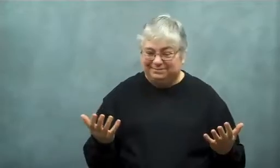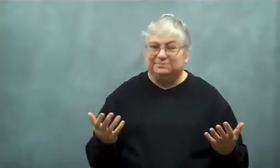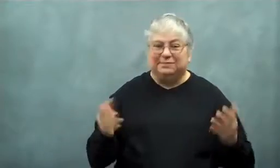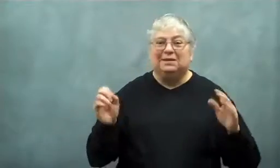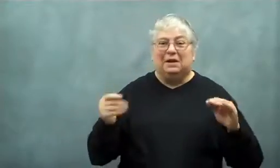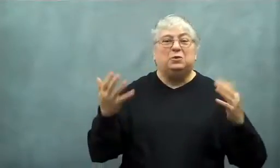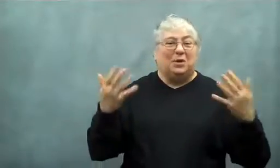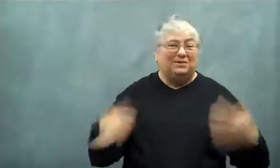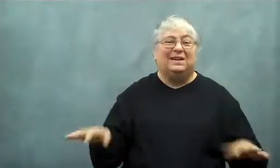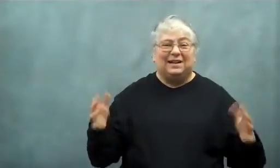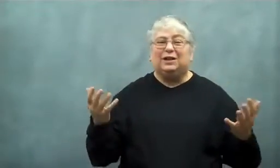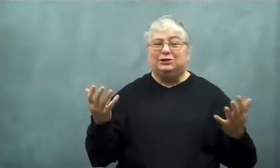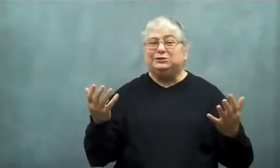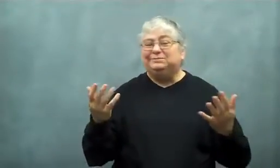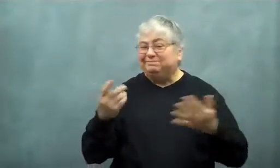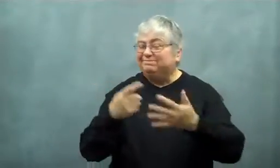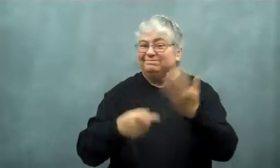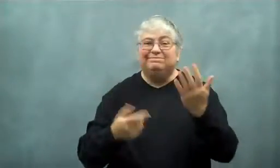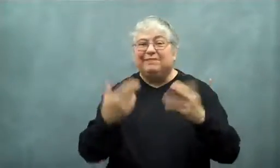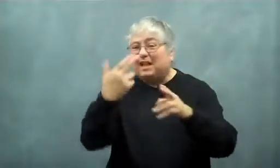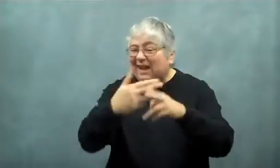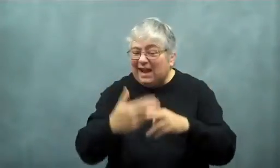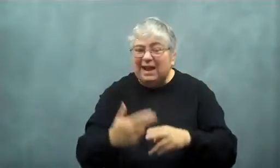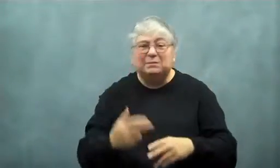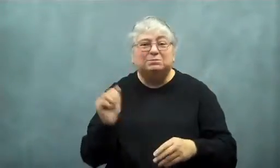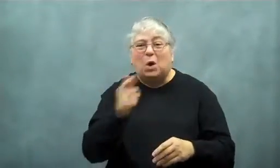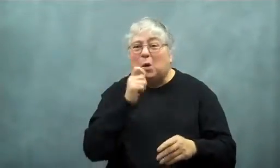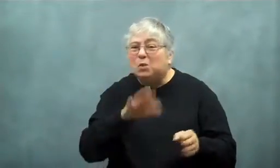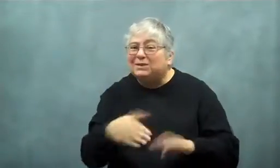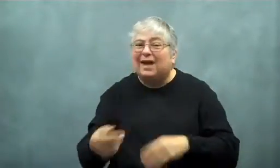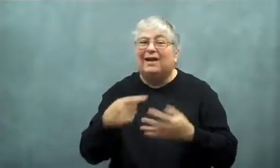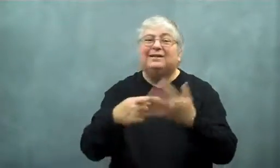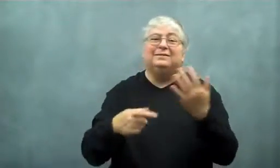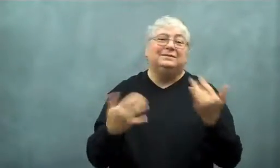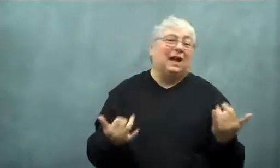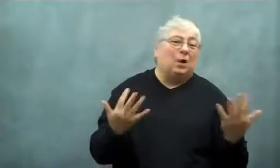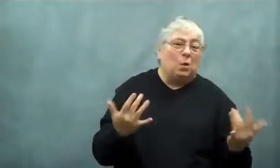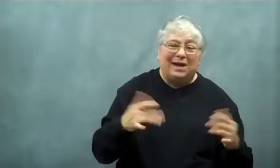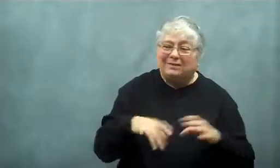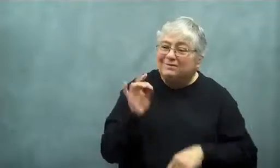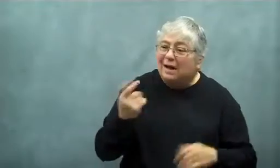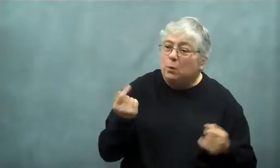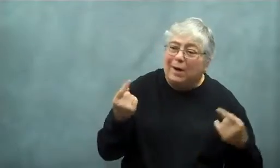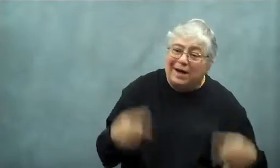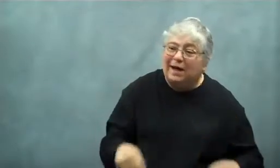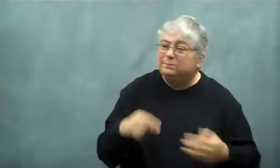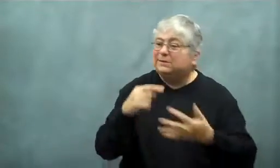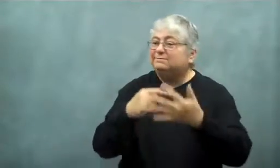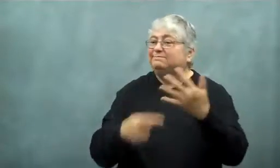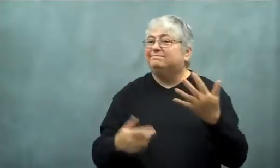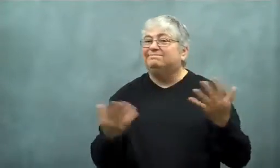So the names of the dead have been released, and people are waiting for clues as to why this happened.